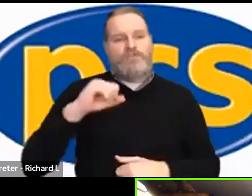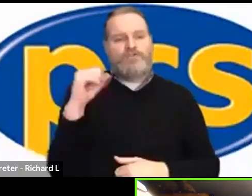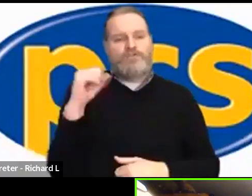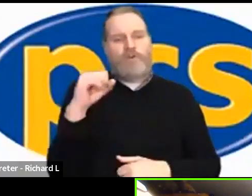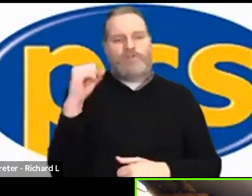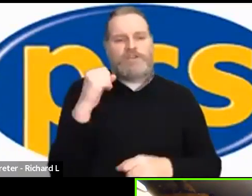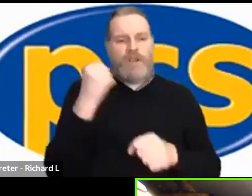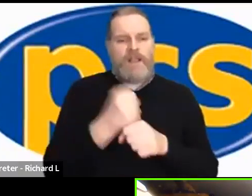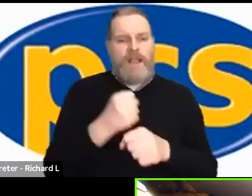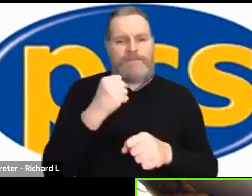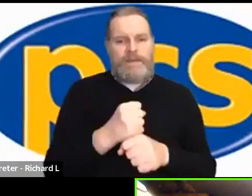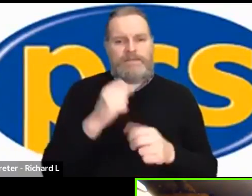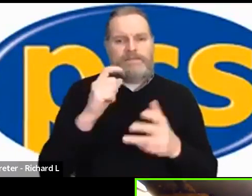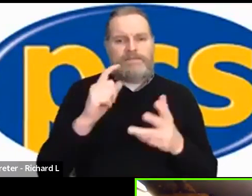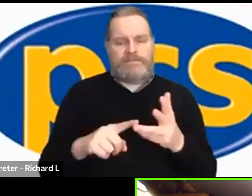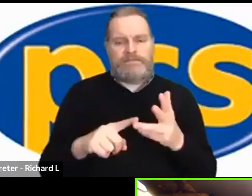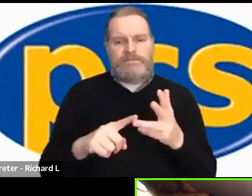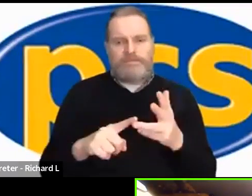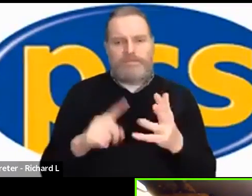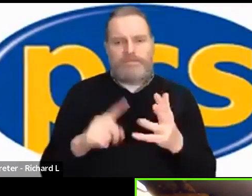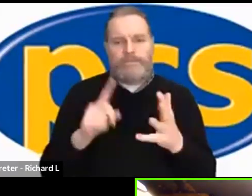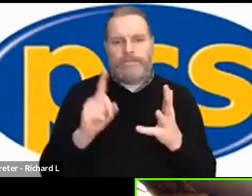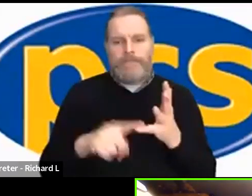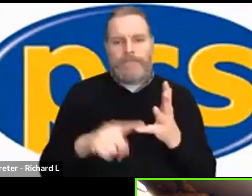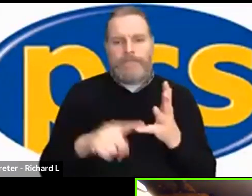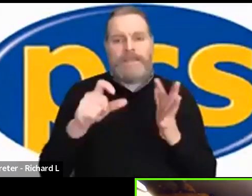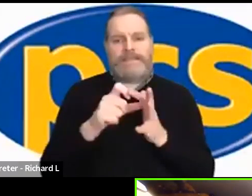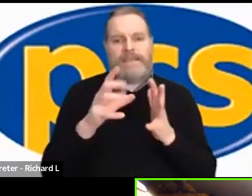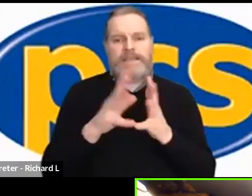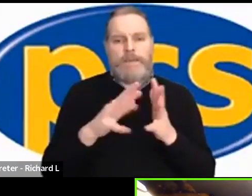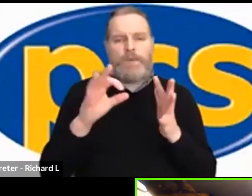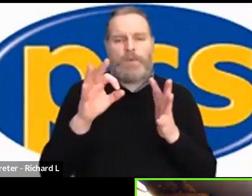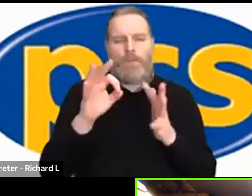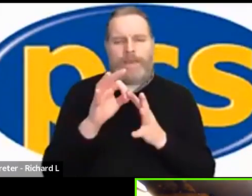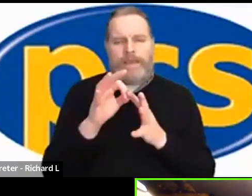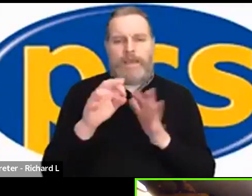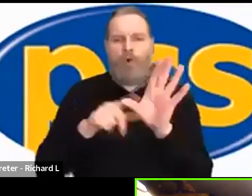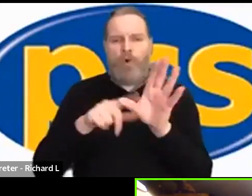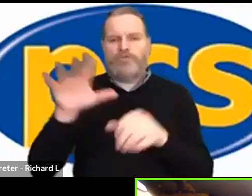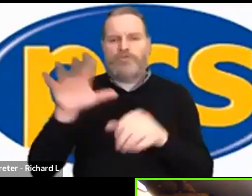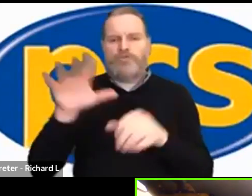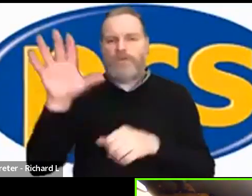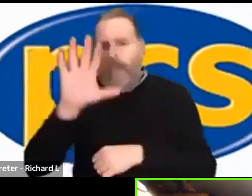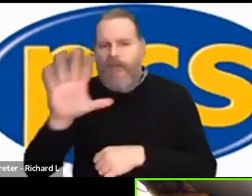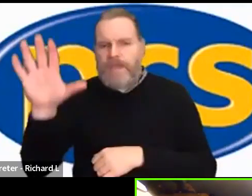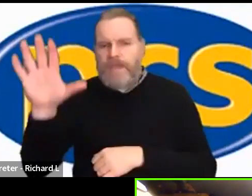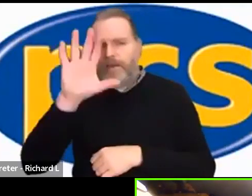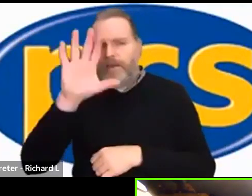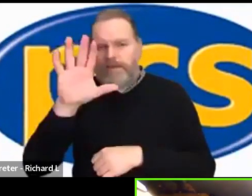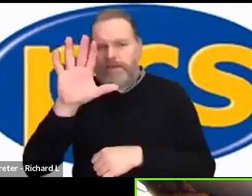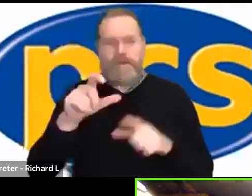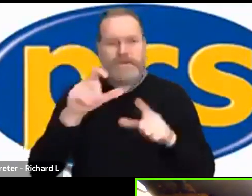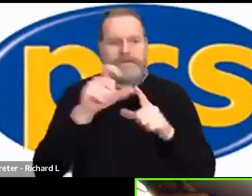so and importance. Scottish Government Group. Excuse me, and d to Excuse me, and Ddp. Northeast and